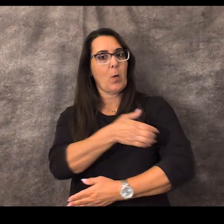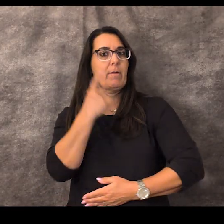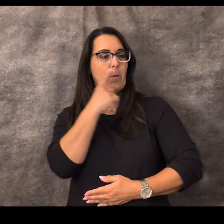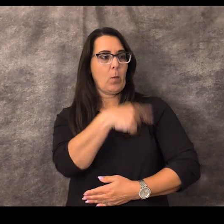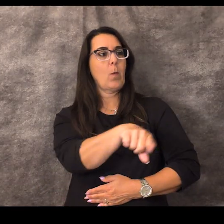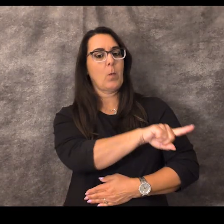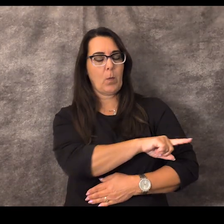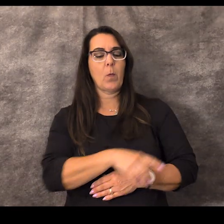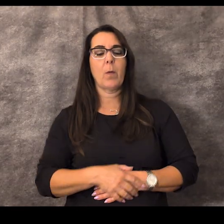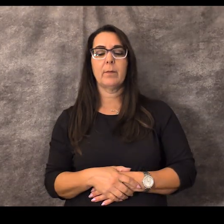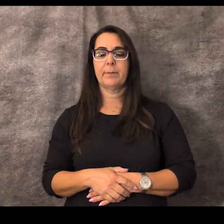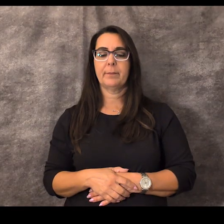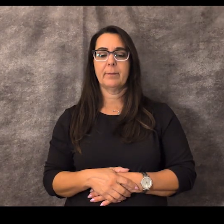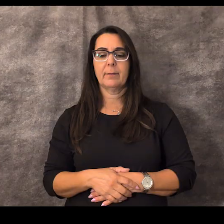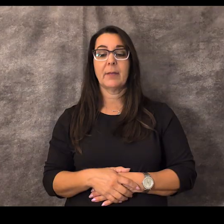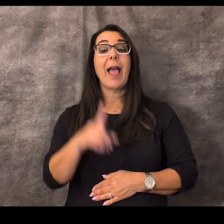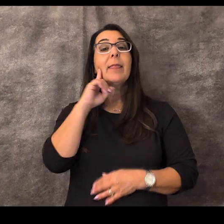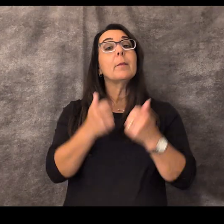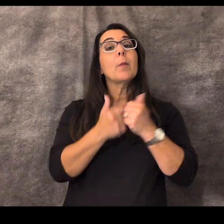(Meli Morales) I think the most important thing